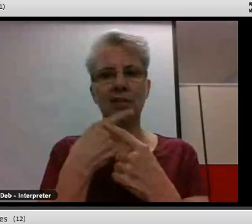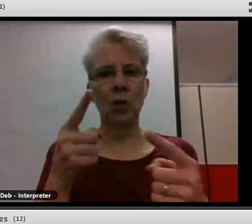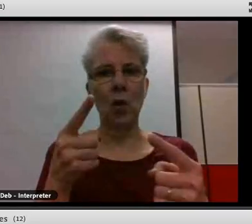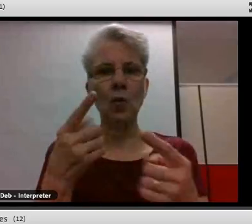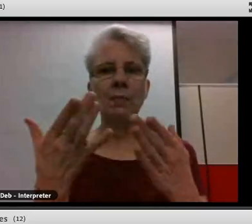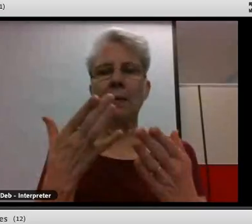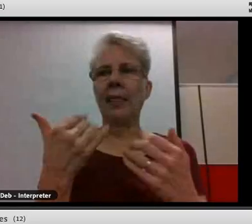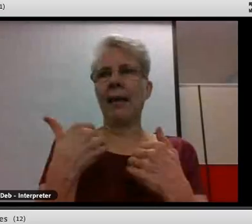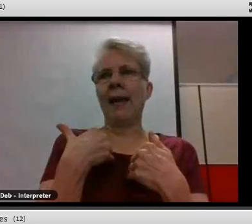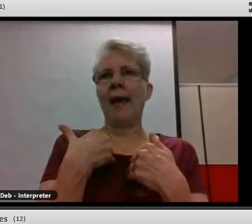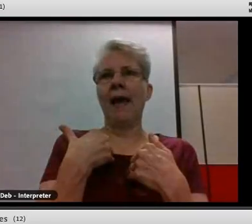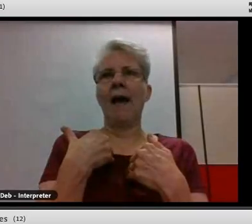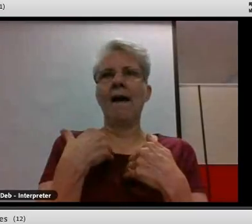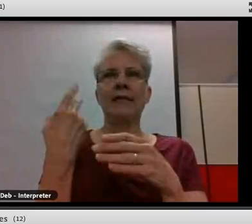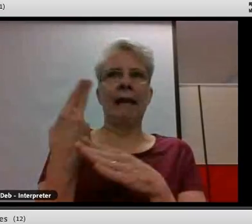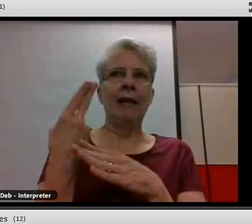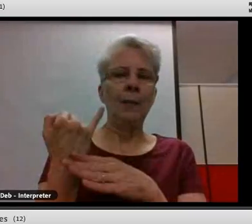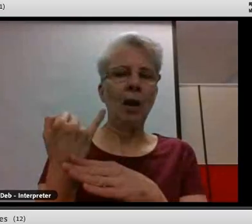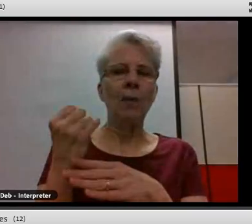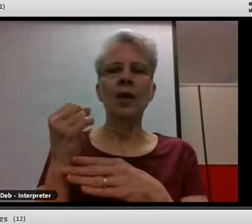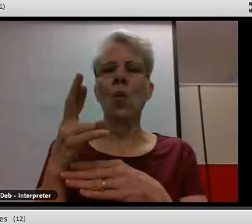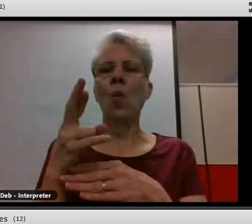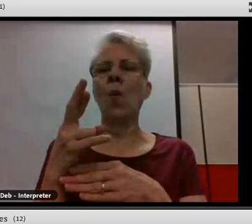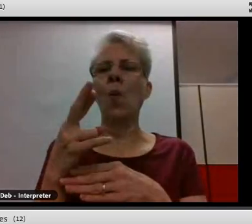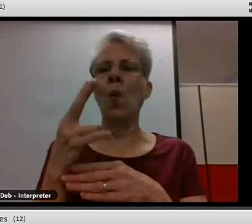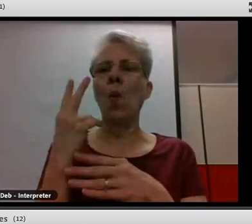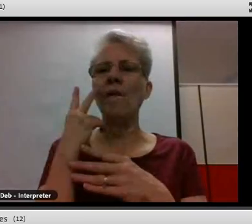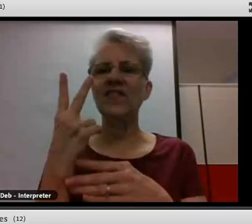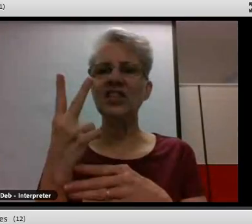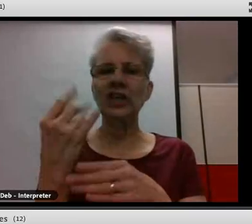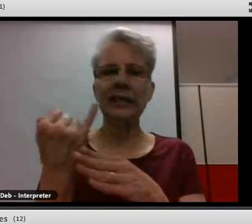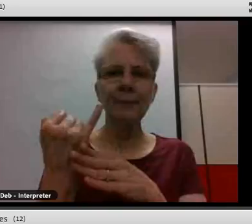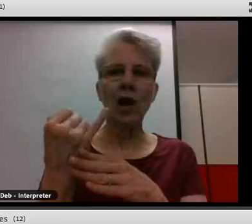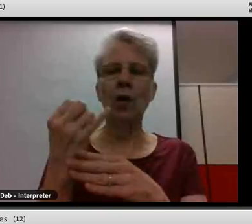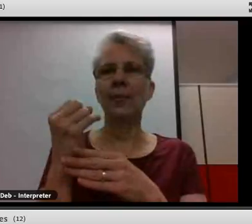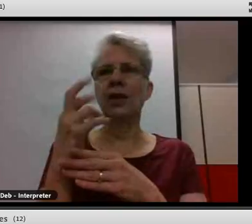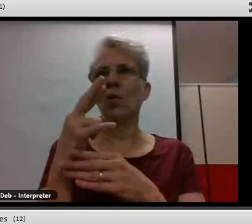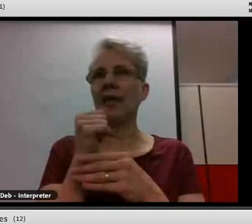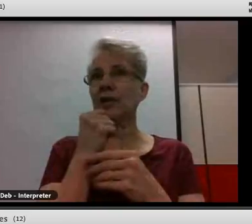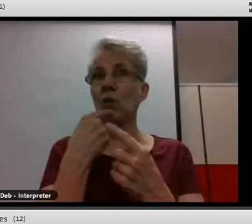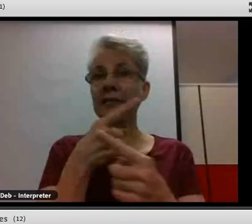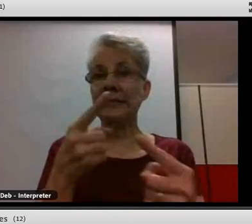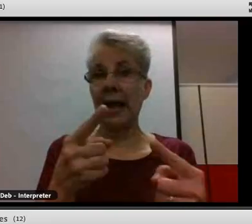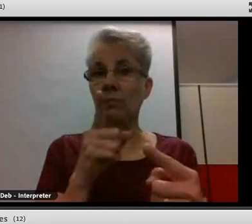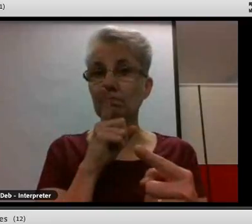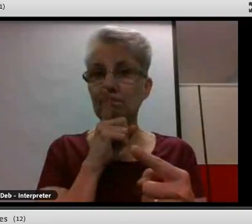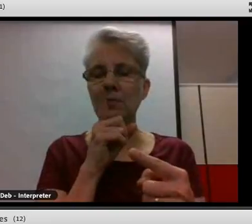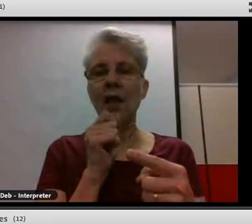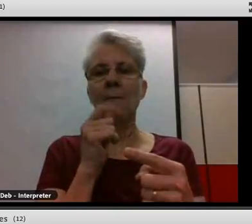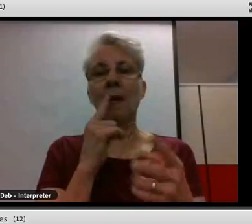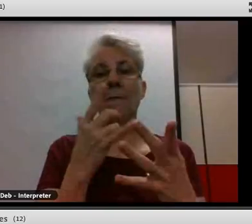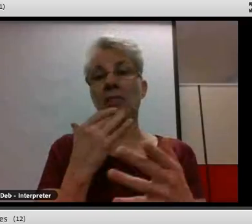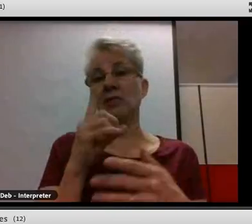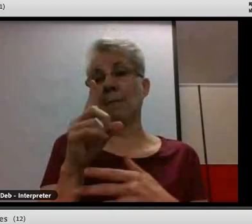Our collections, this is what's most important to me as far as, you know, collections and technology